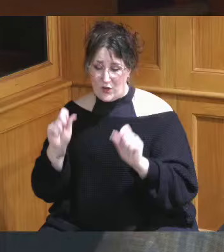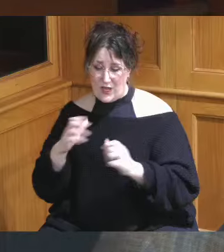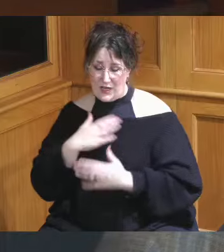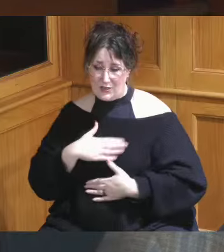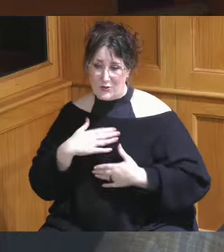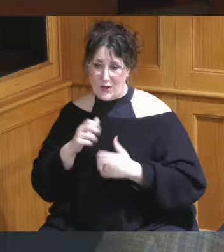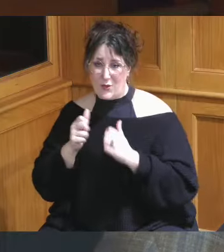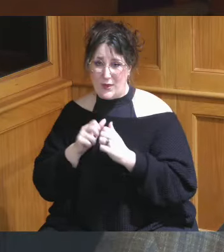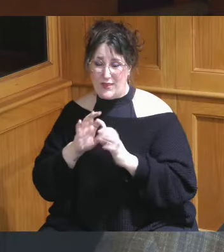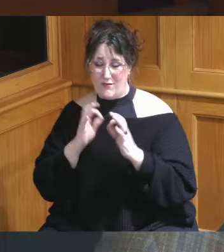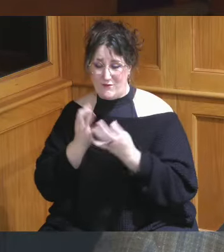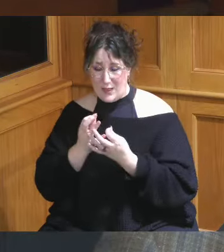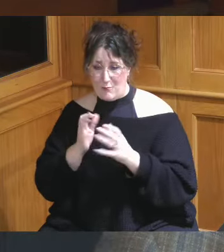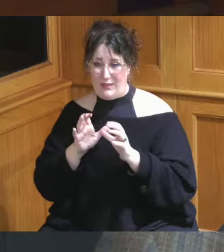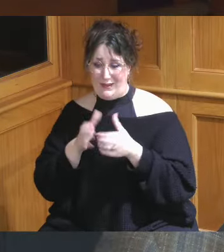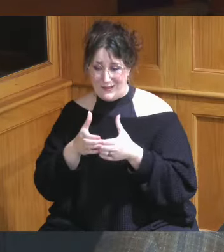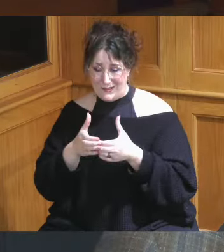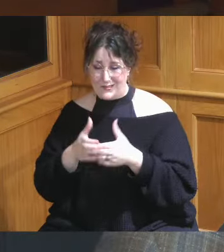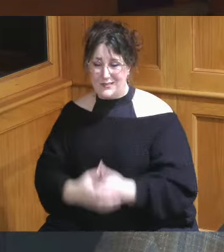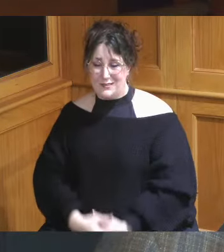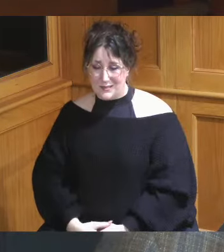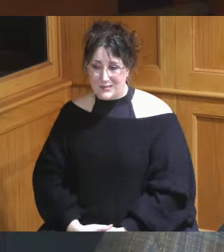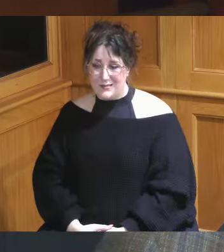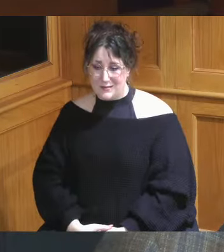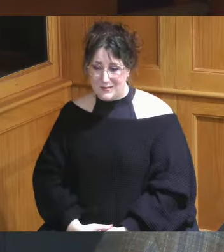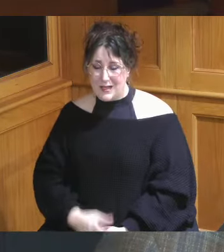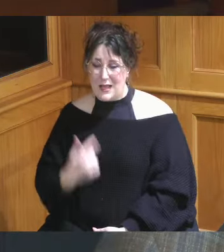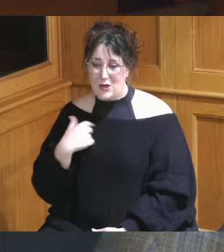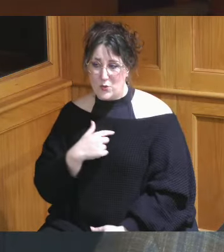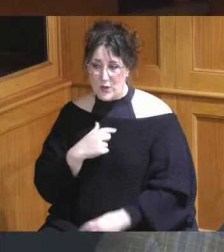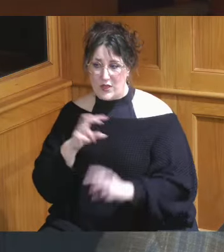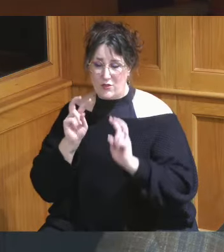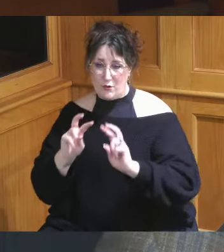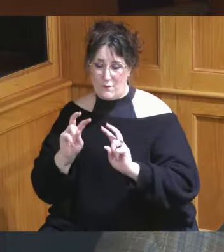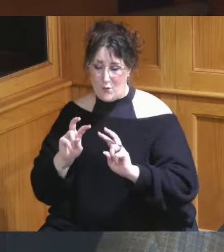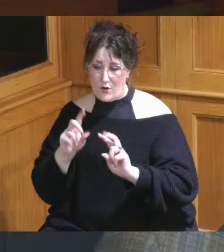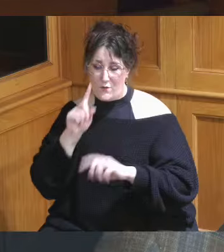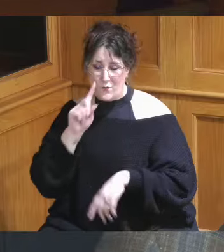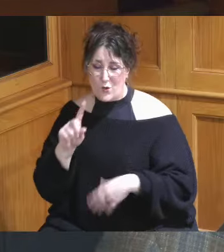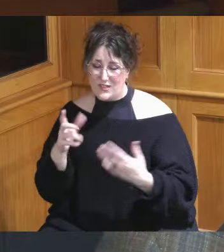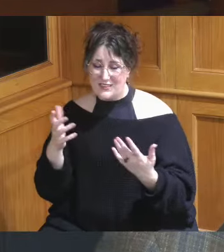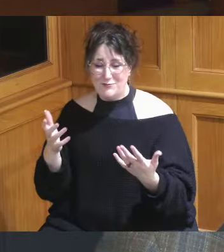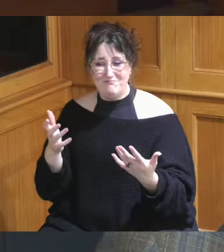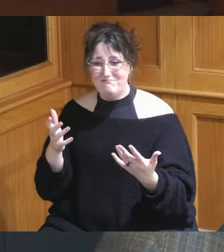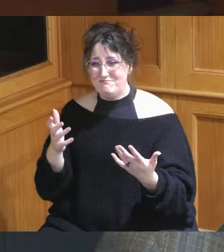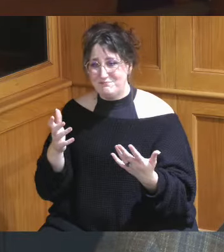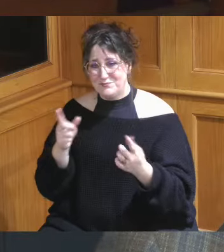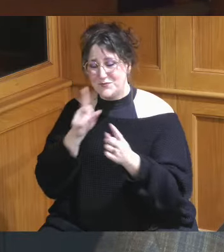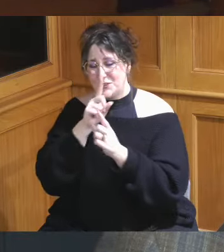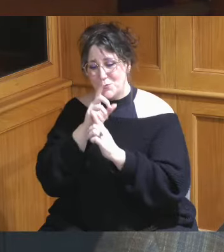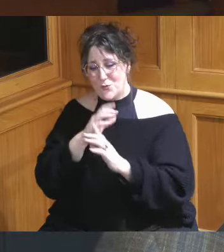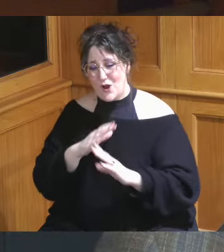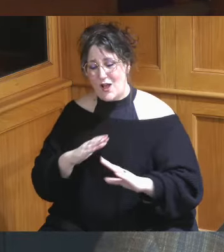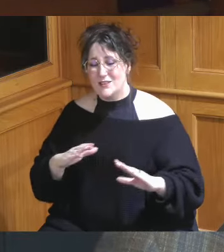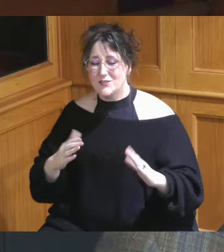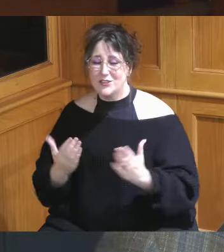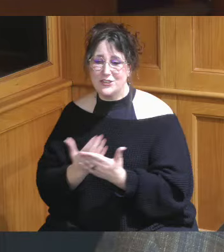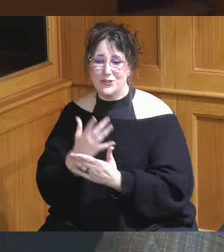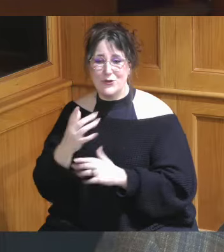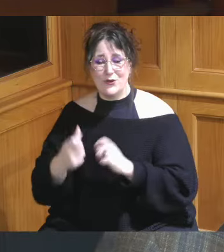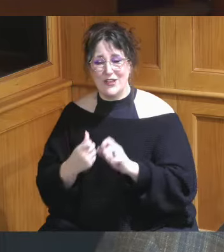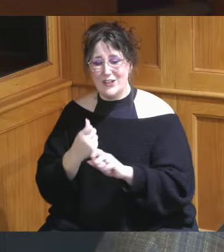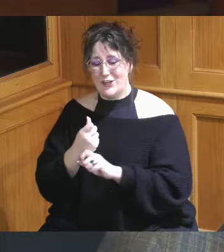their families and and certainly looking forward to a a prosperous new year, but I know it will be